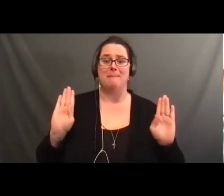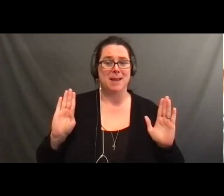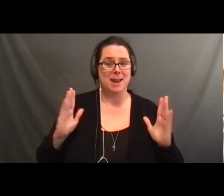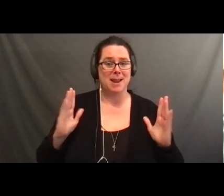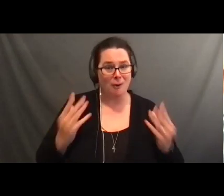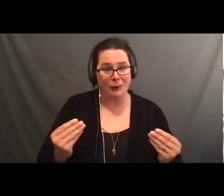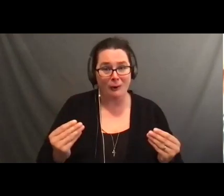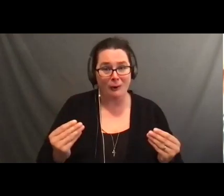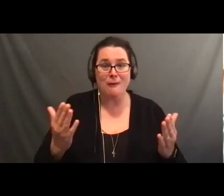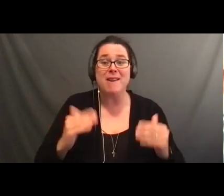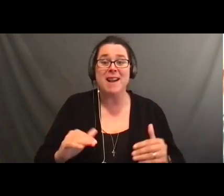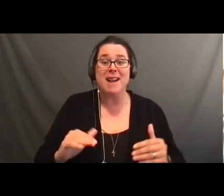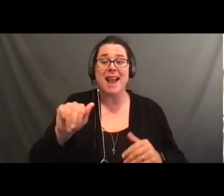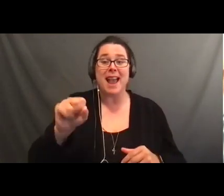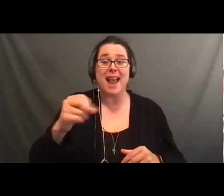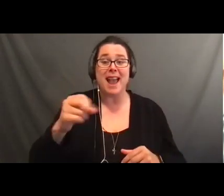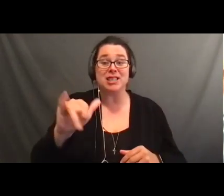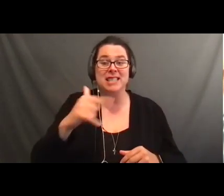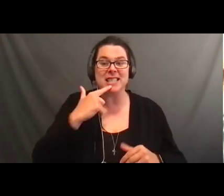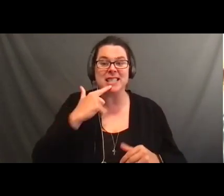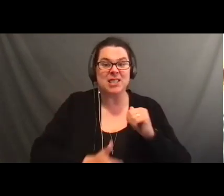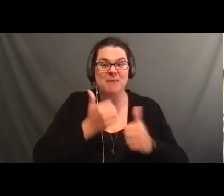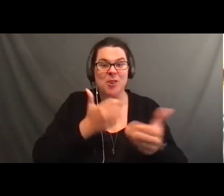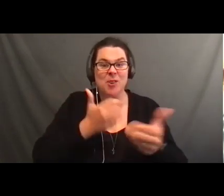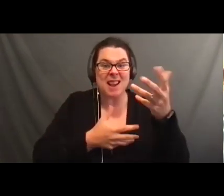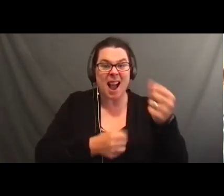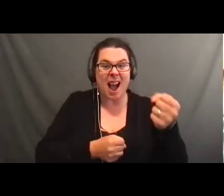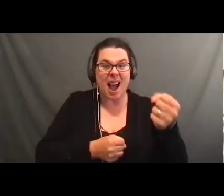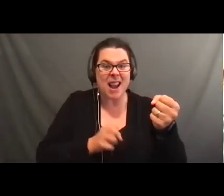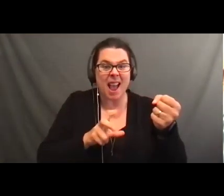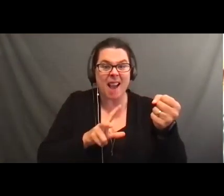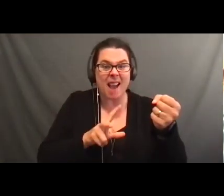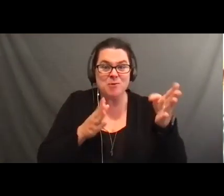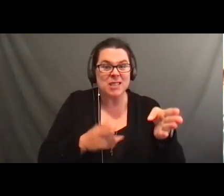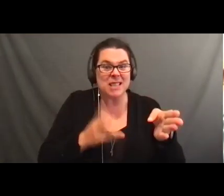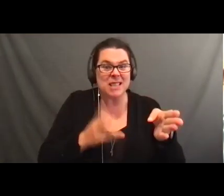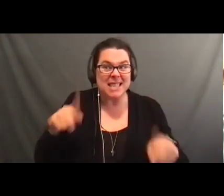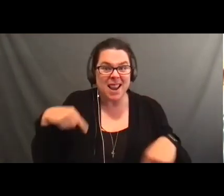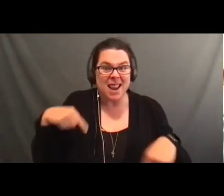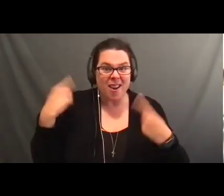Ashley said she's the most confident person I have seen in a long time.